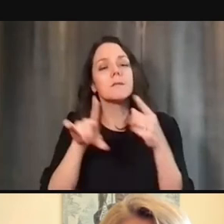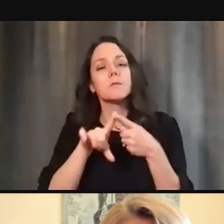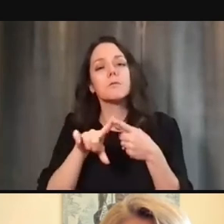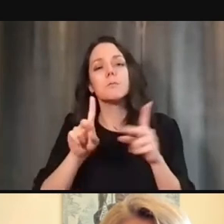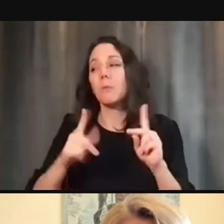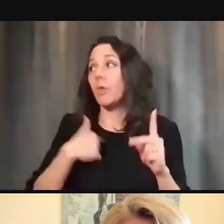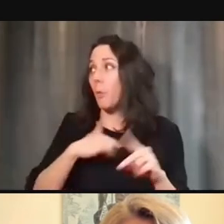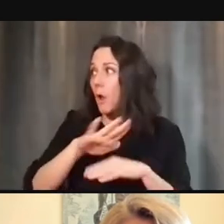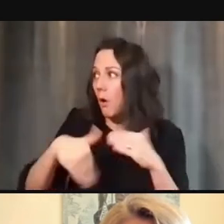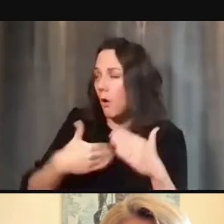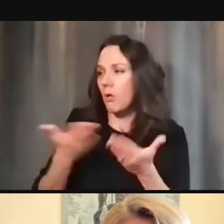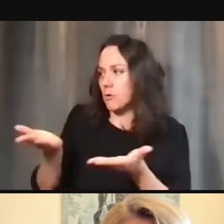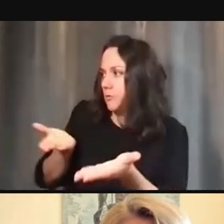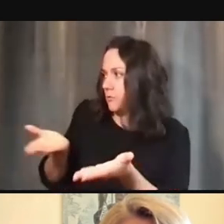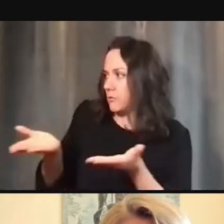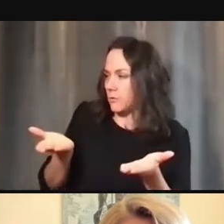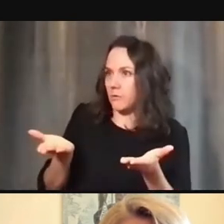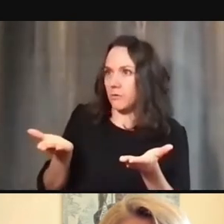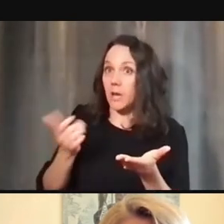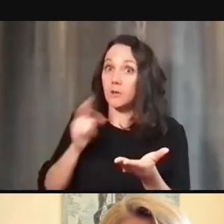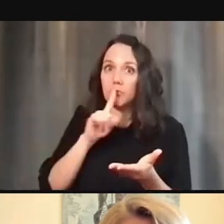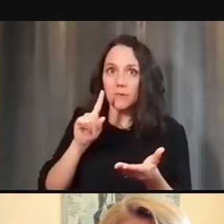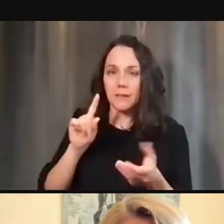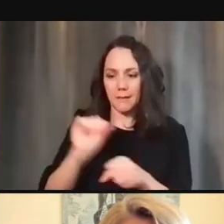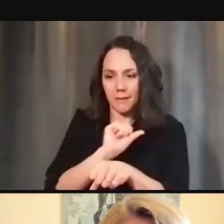in partnership with those organizations through partnership